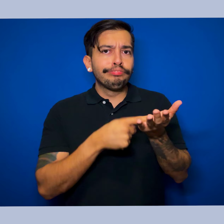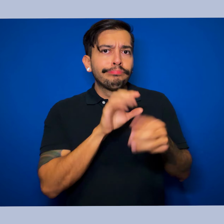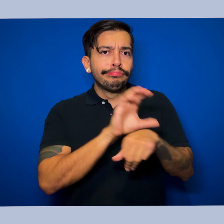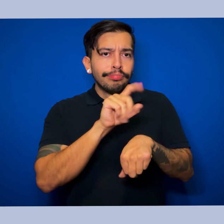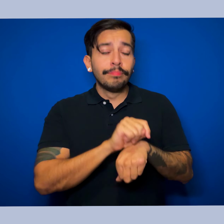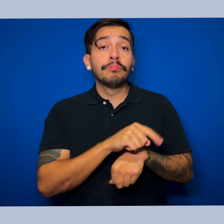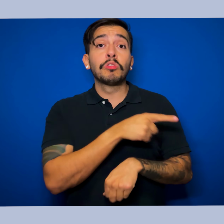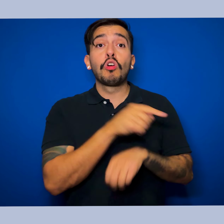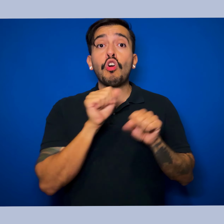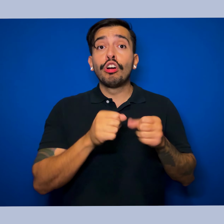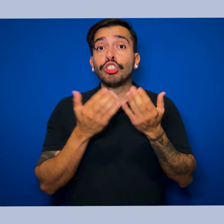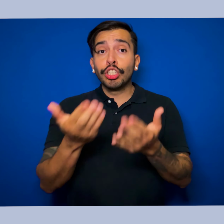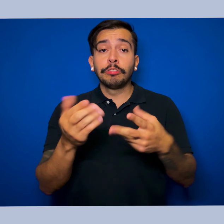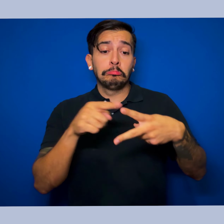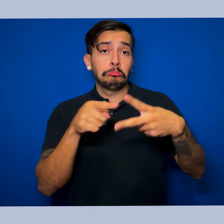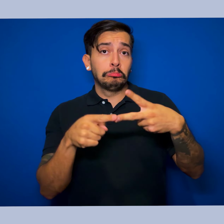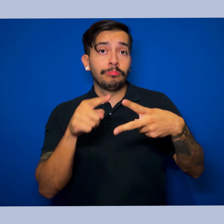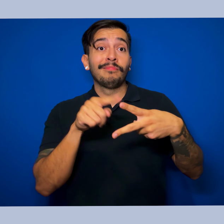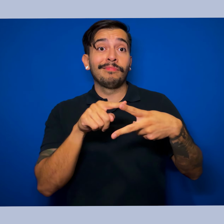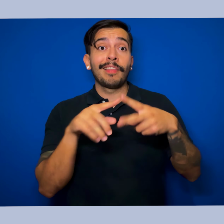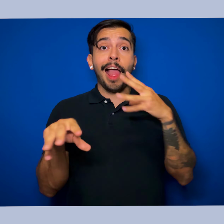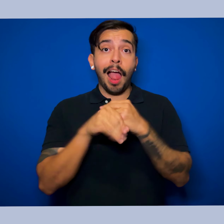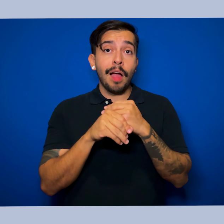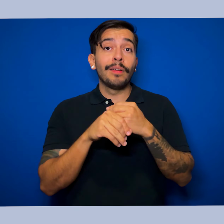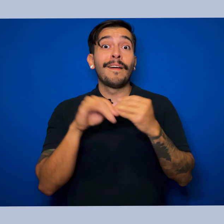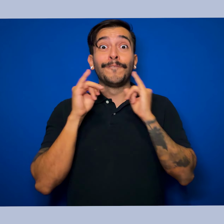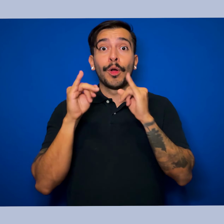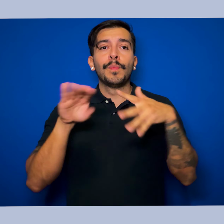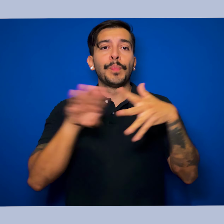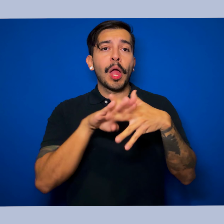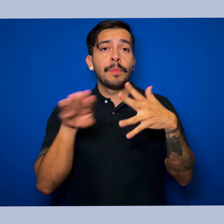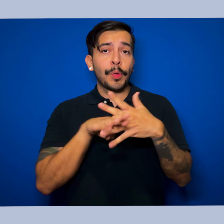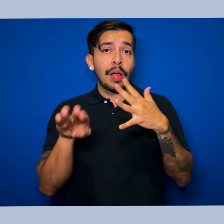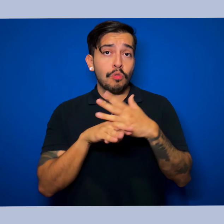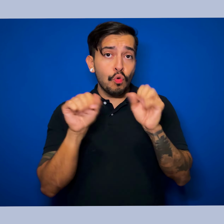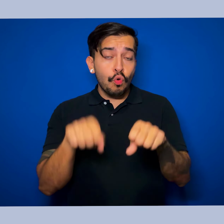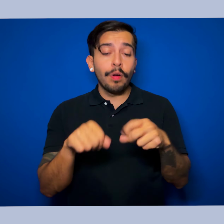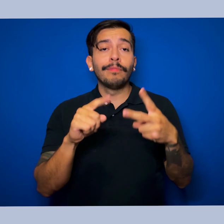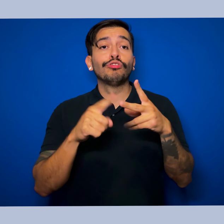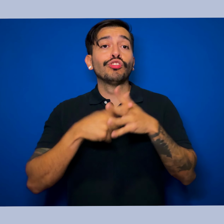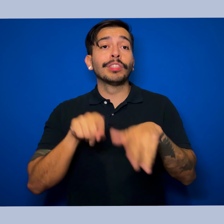Patrick might consider suggesting either adding a break to client interviews or adjusting the start time